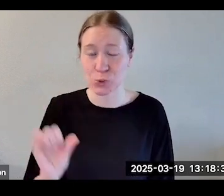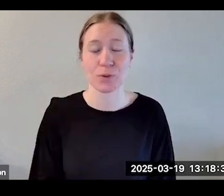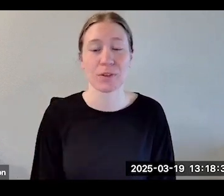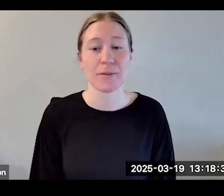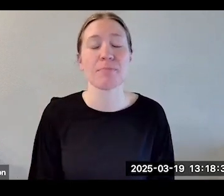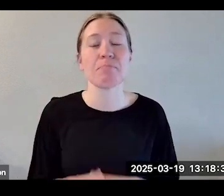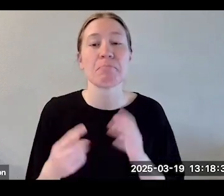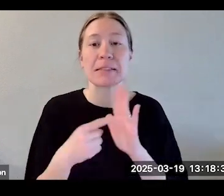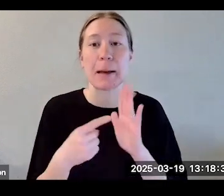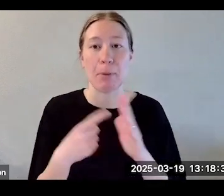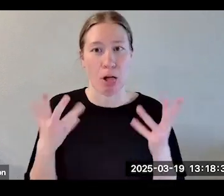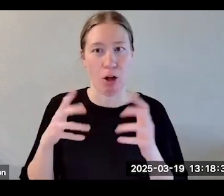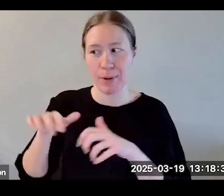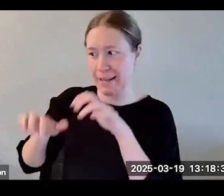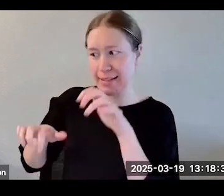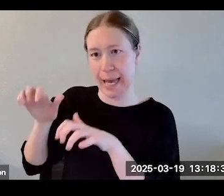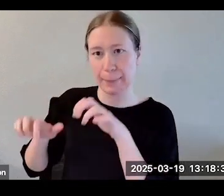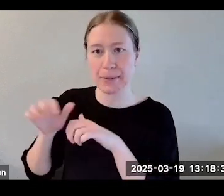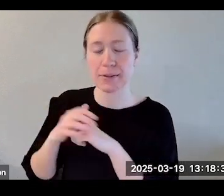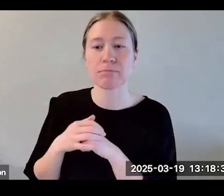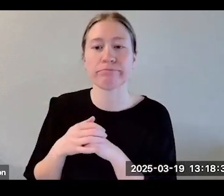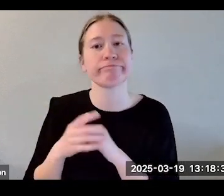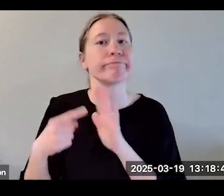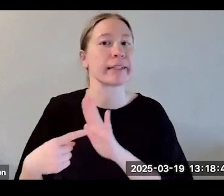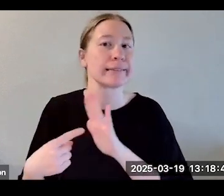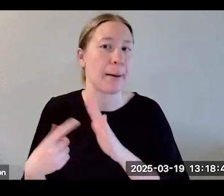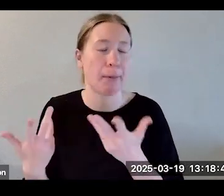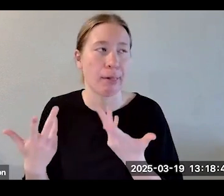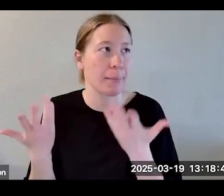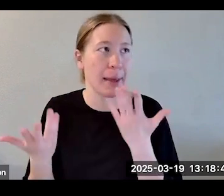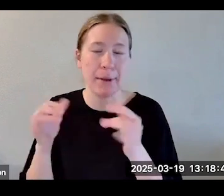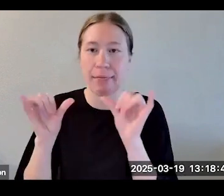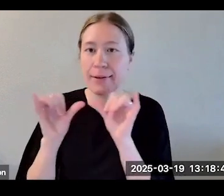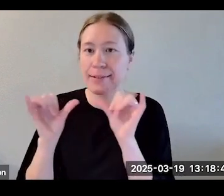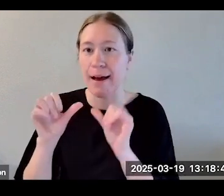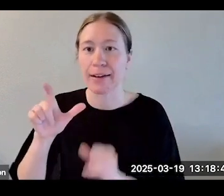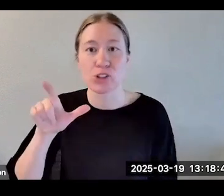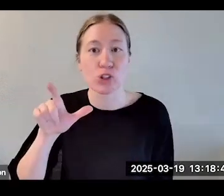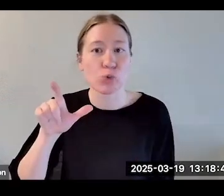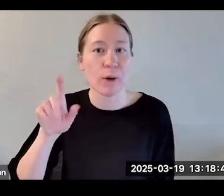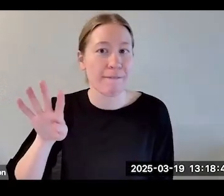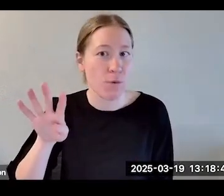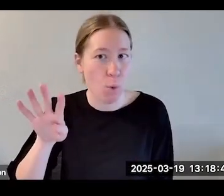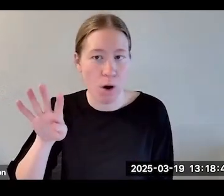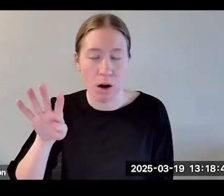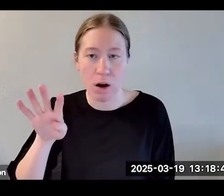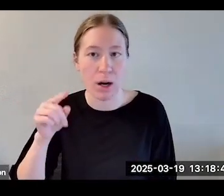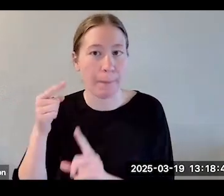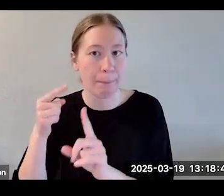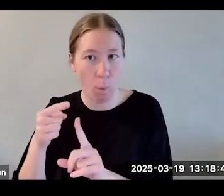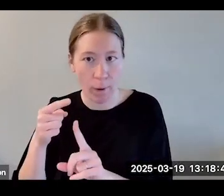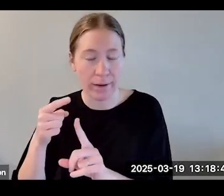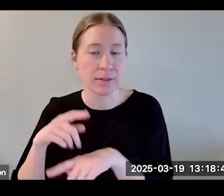and it's, you know, let's say it's 24-point font and it's bolded,